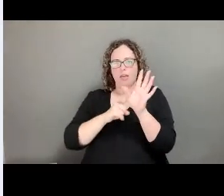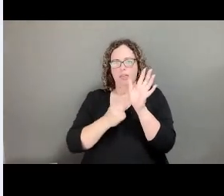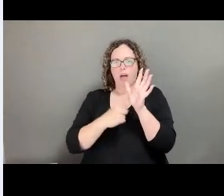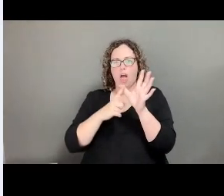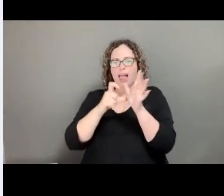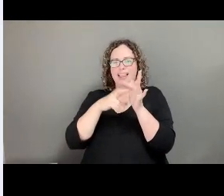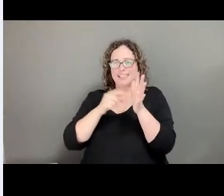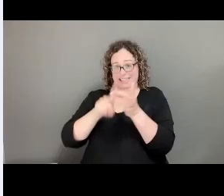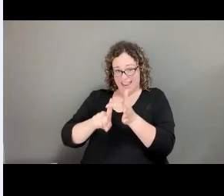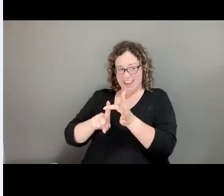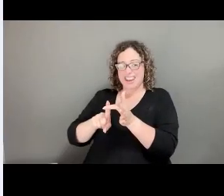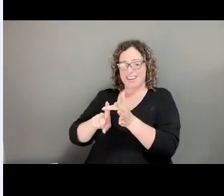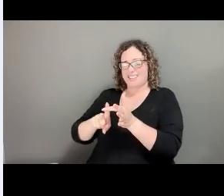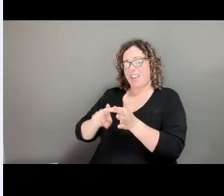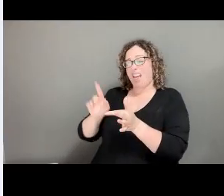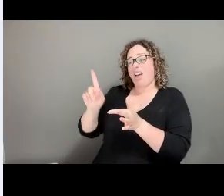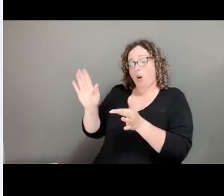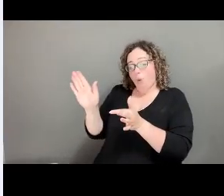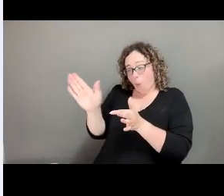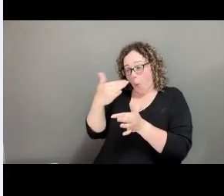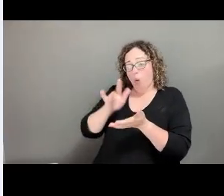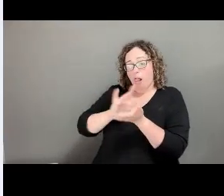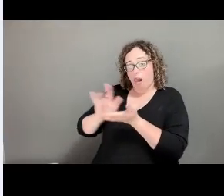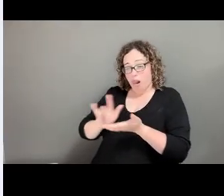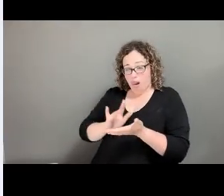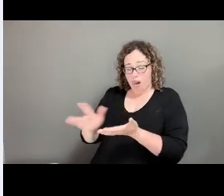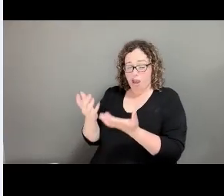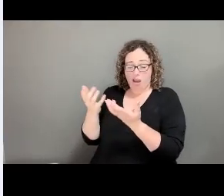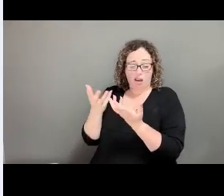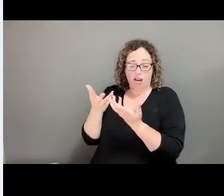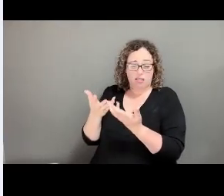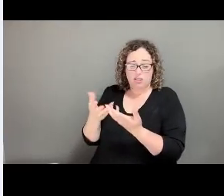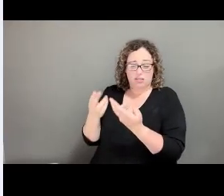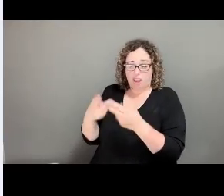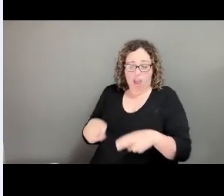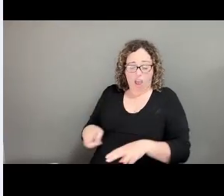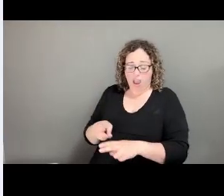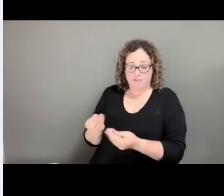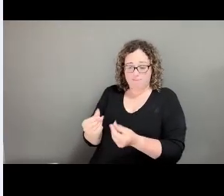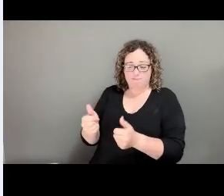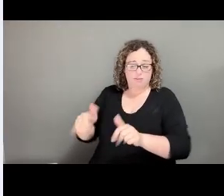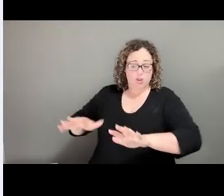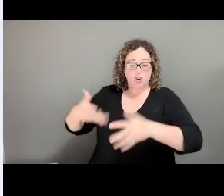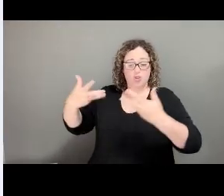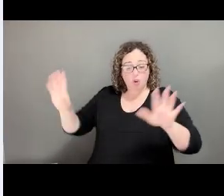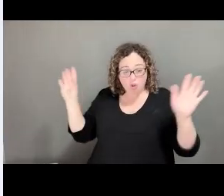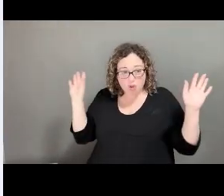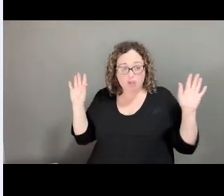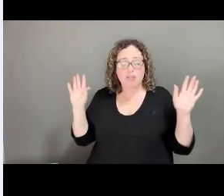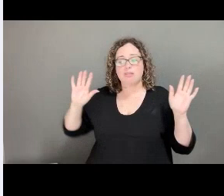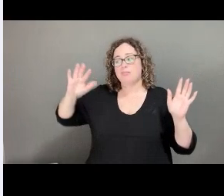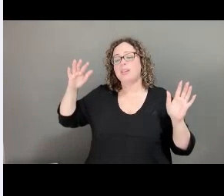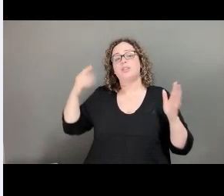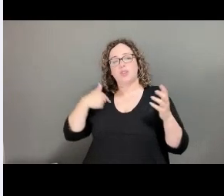they all died up, and I wish that they were still around. So that is basically my summary there.